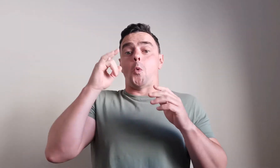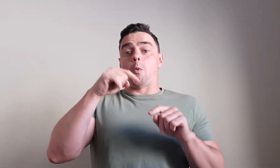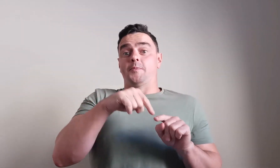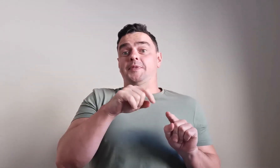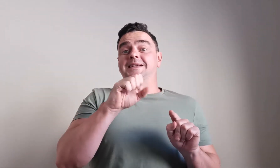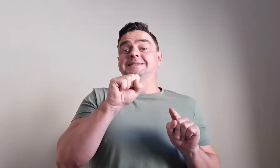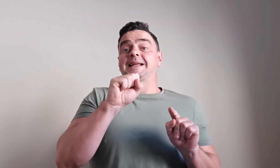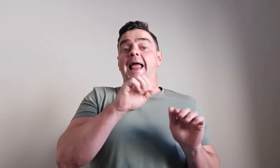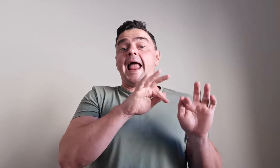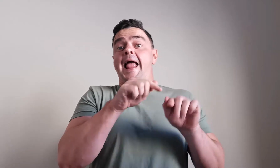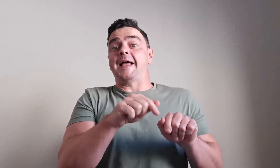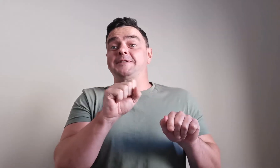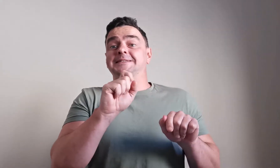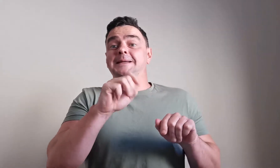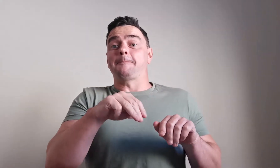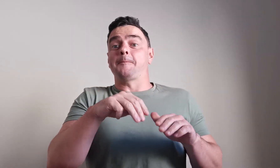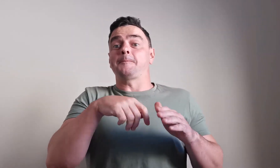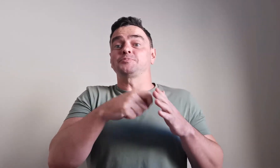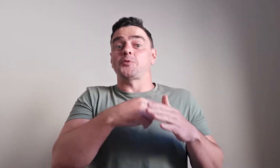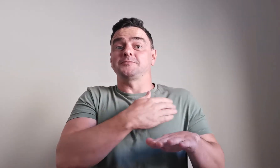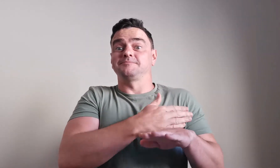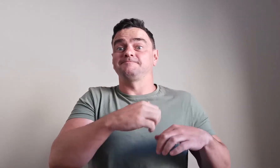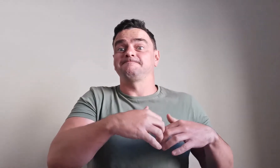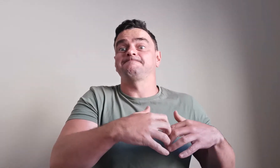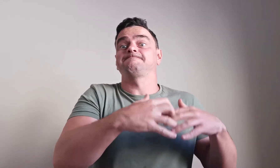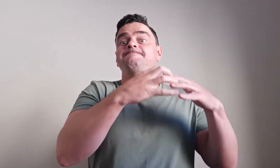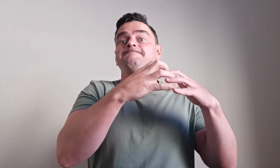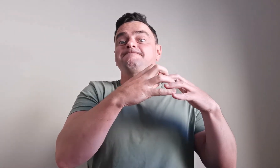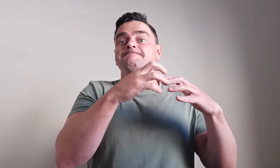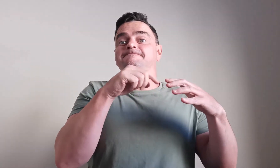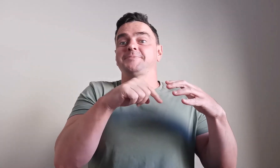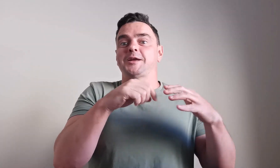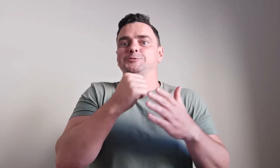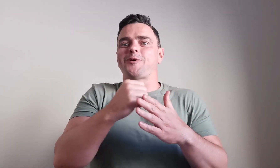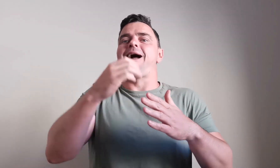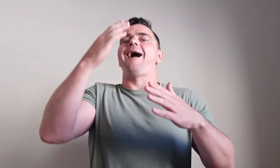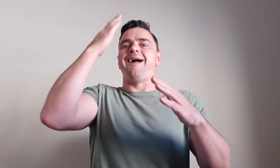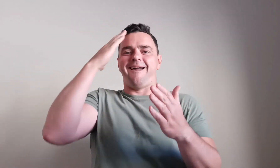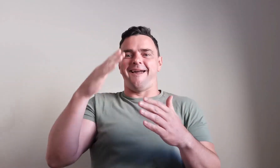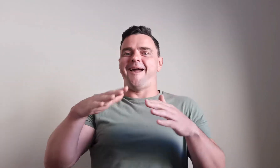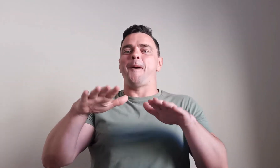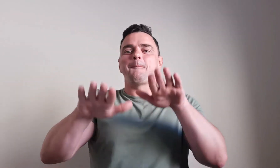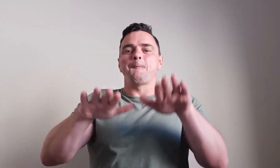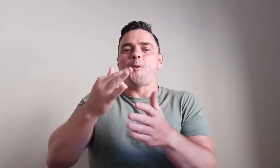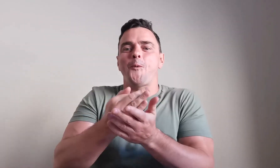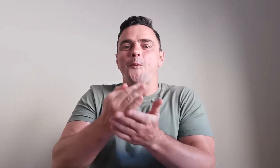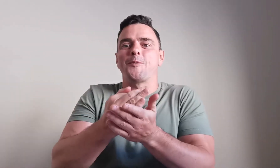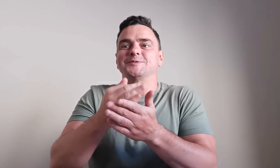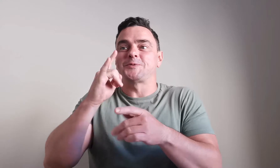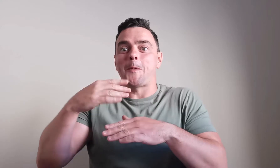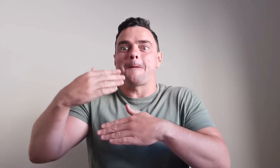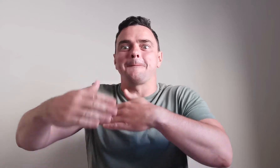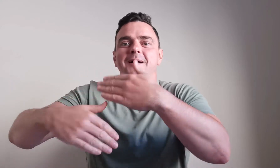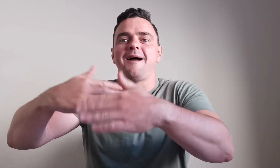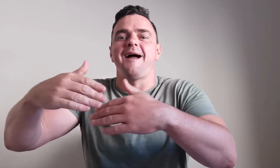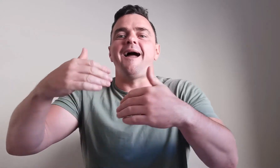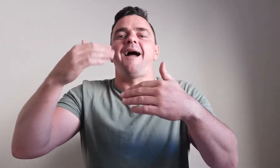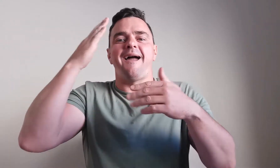context, while Deaf students are confused. But with the establishment of the STEM programme, we will hopefully see a single sign used for 'mode', leading to a common